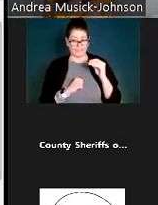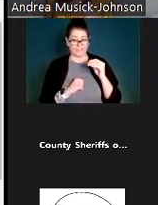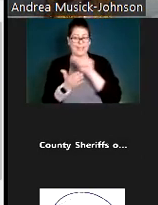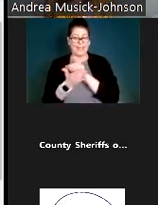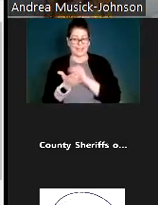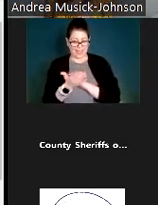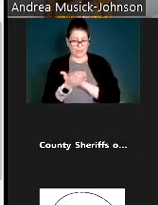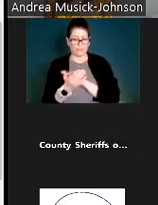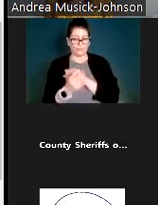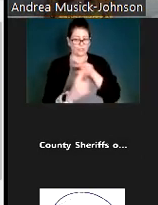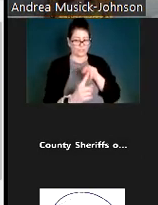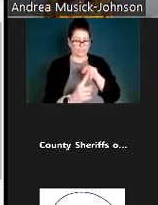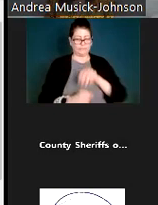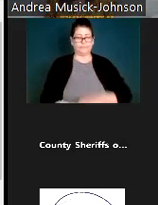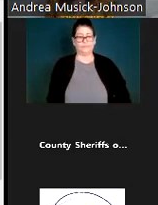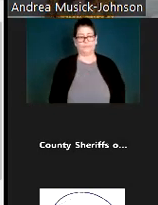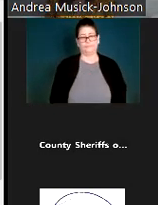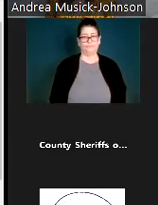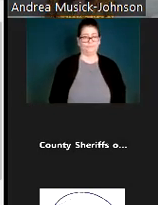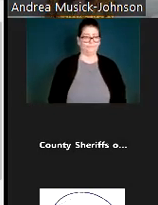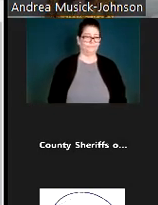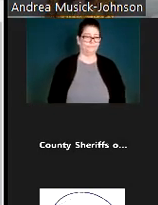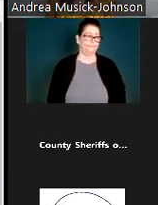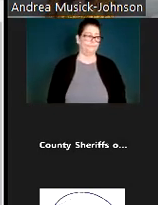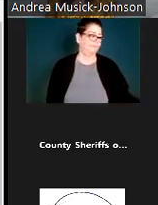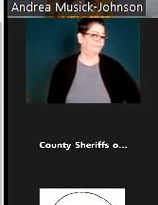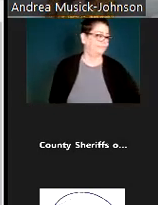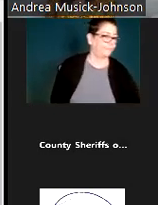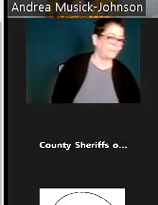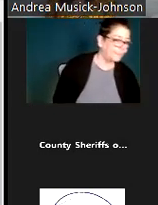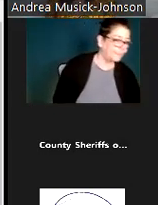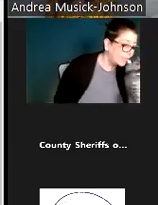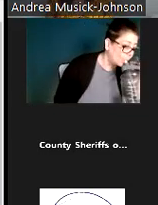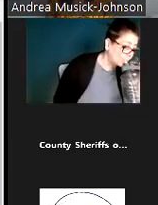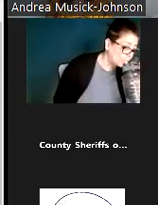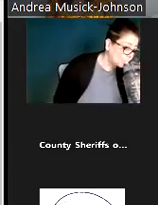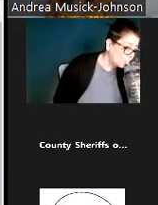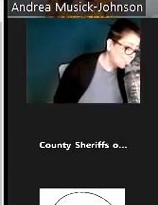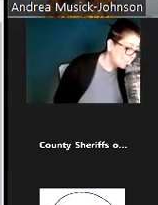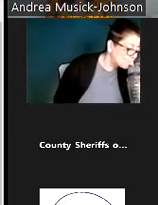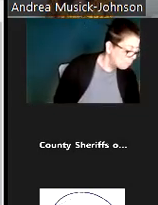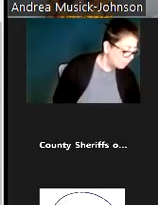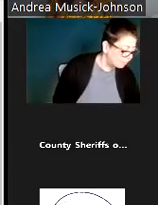So we'll go ahead and search for an offender. I'm in Colorado,